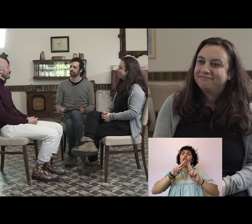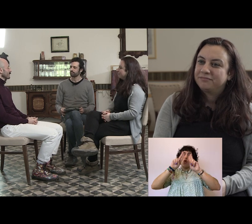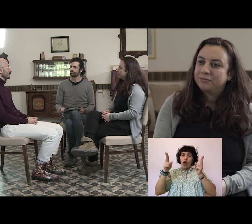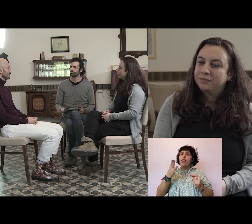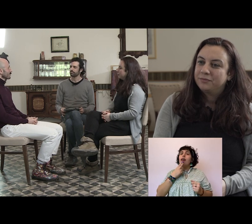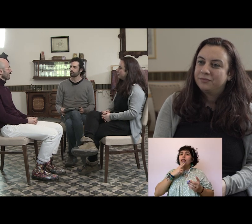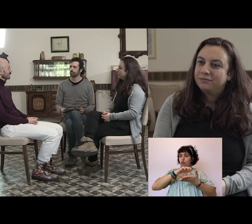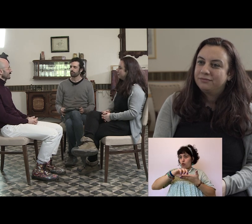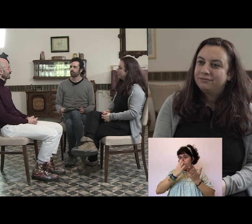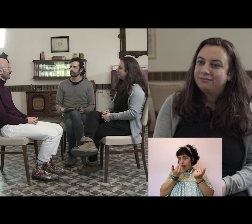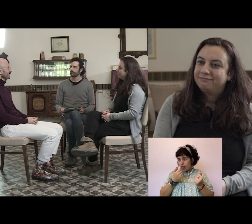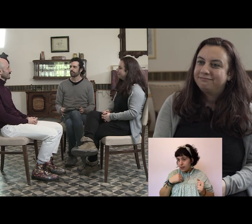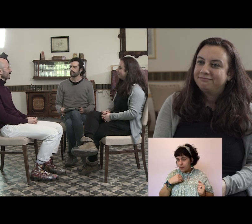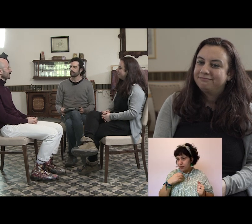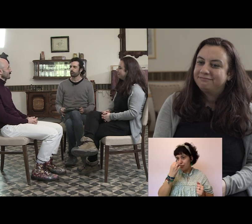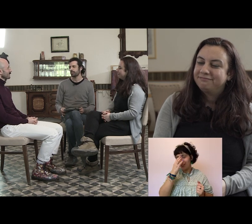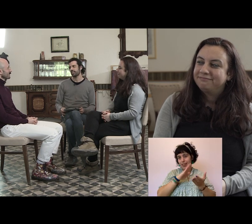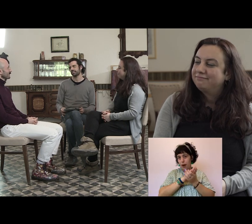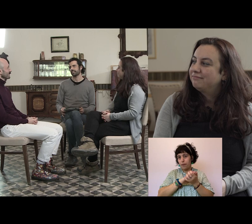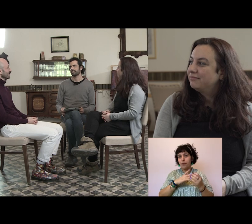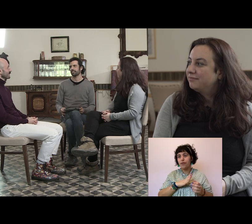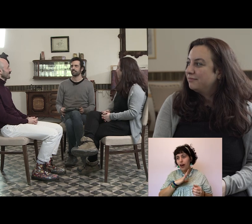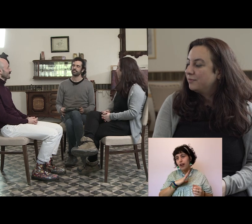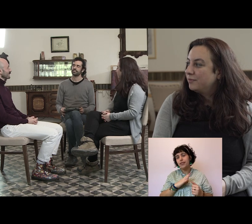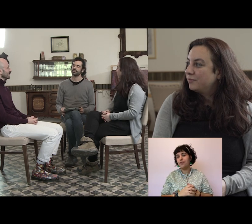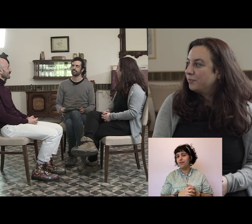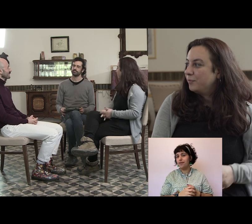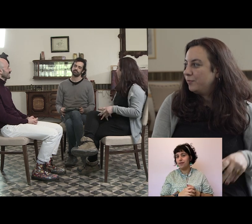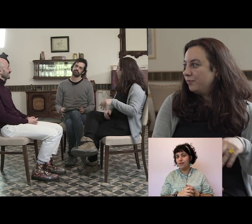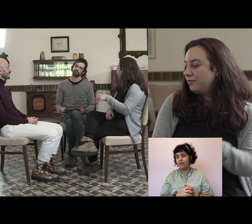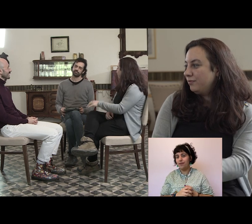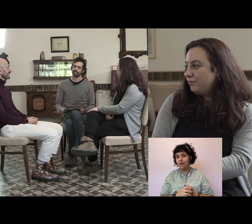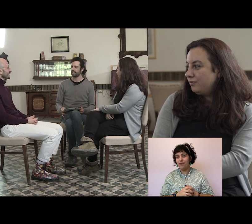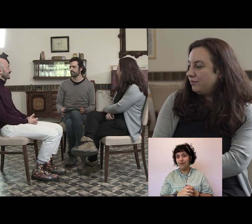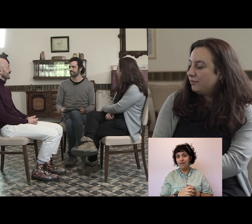It was very nice, great fun. What about the other half of your closet?